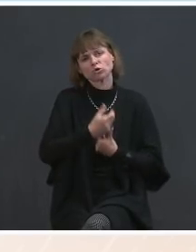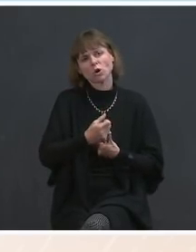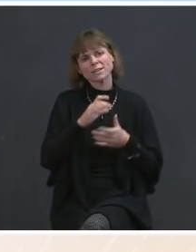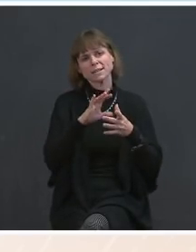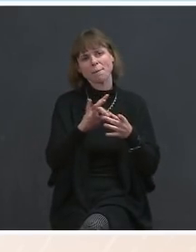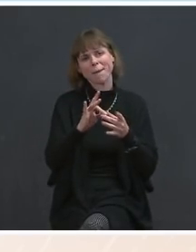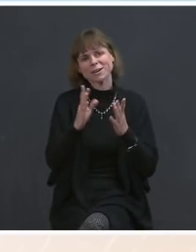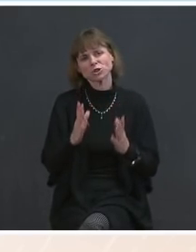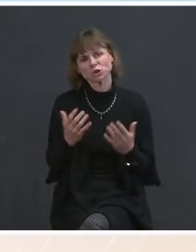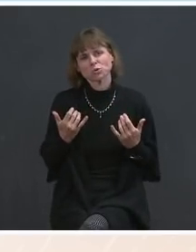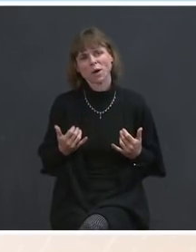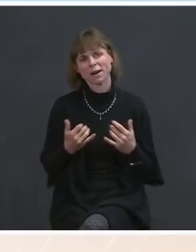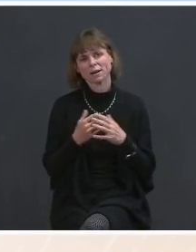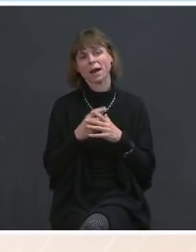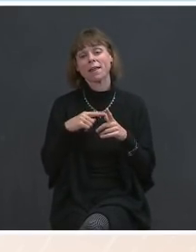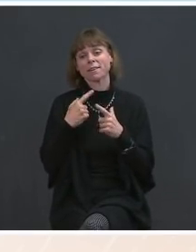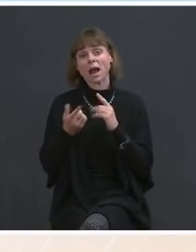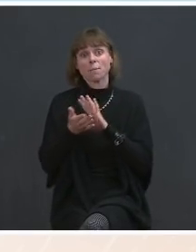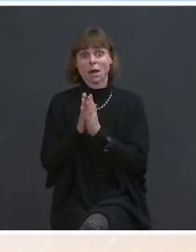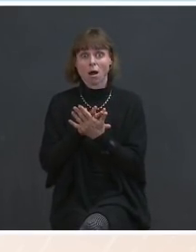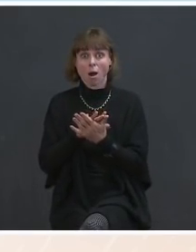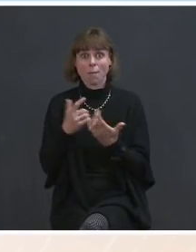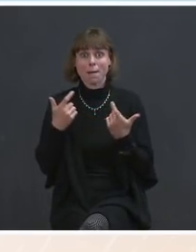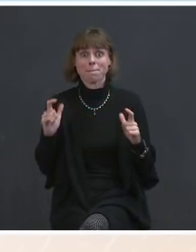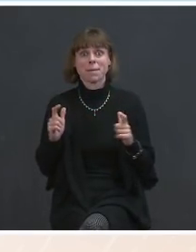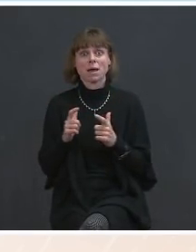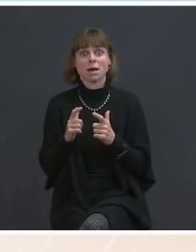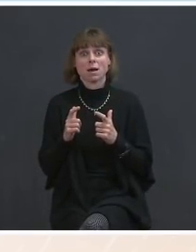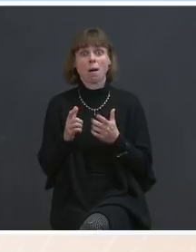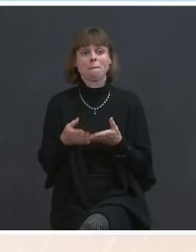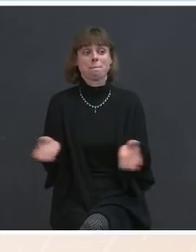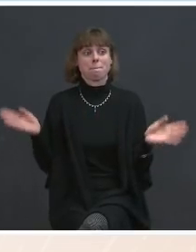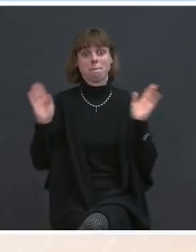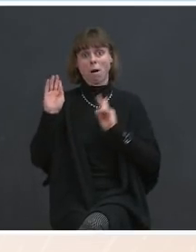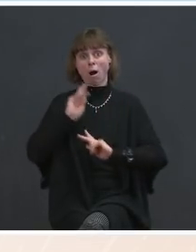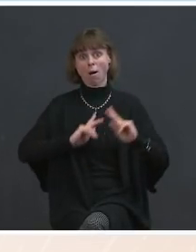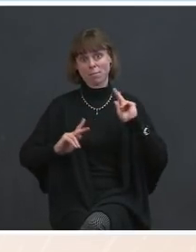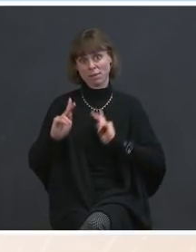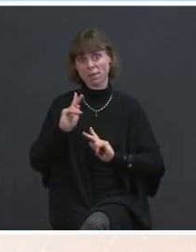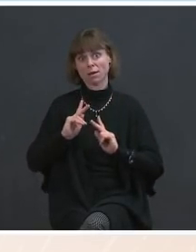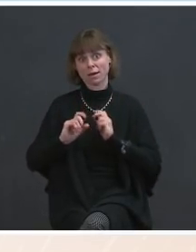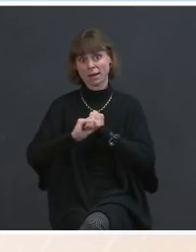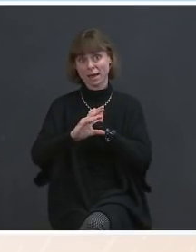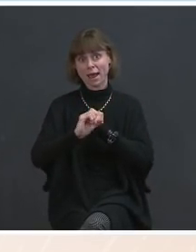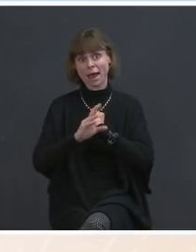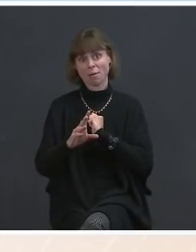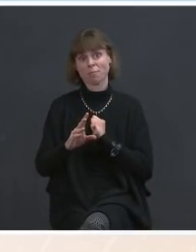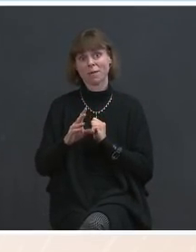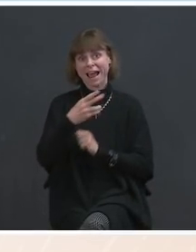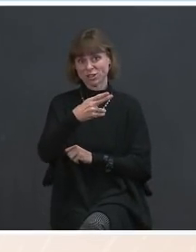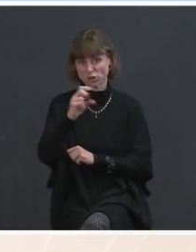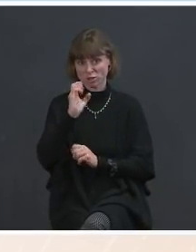a big public campaign, which will be run out of HHS. There's even some funding in the American Rescue Plan for that that will be a part of it,